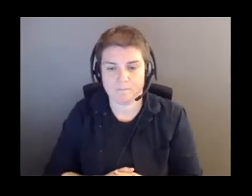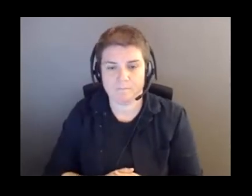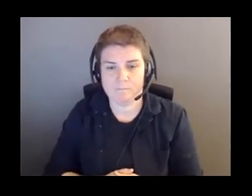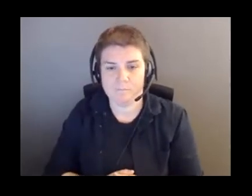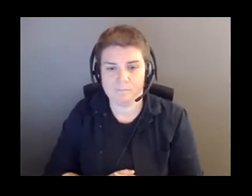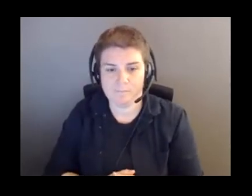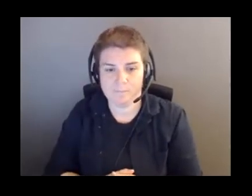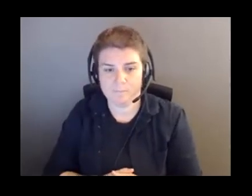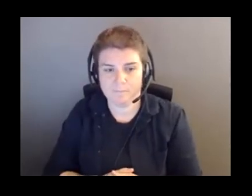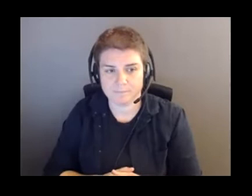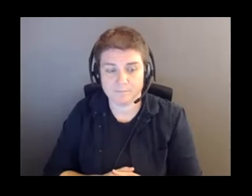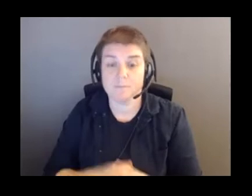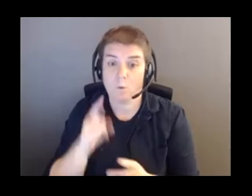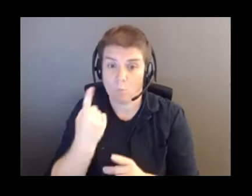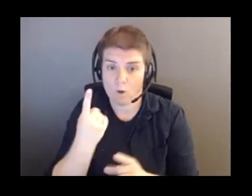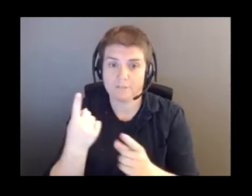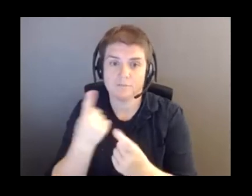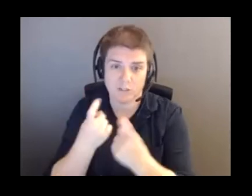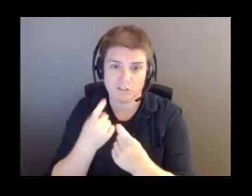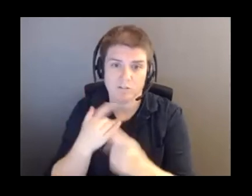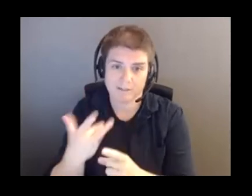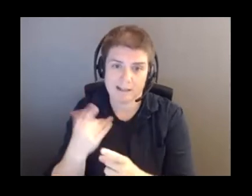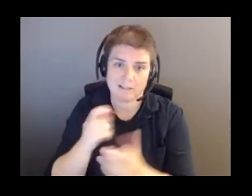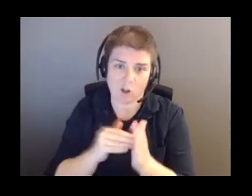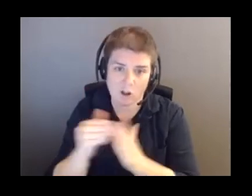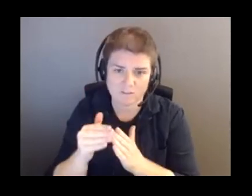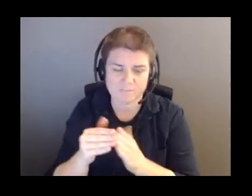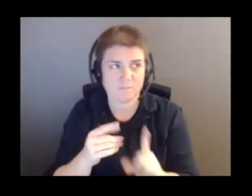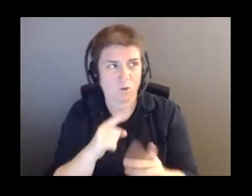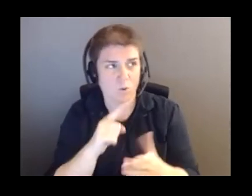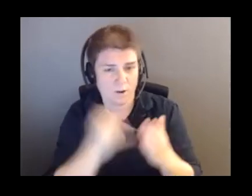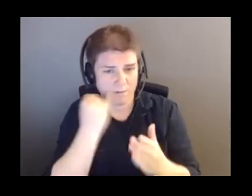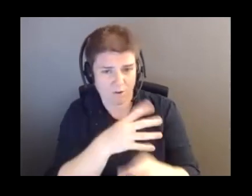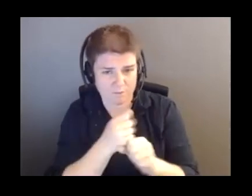common question we receive is, "What if I receive this grant, but I am not able to complete